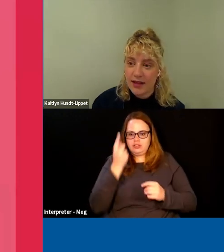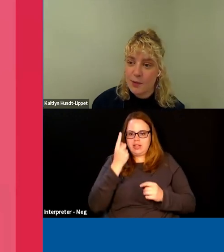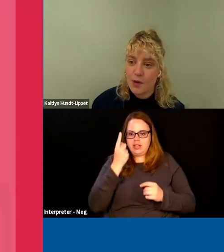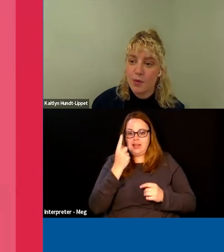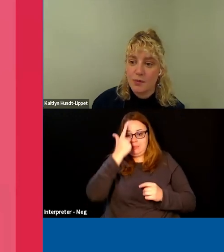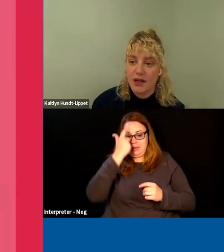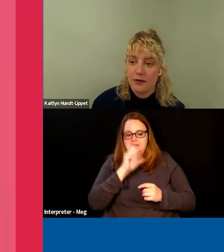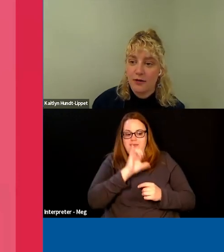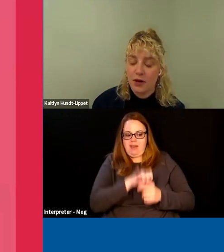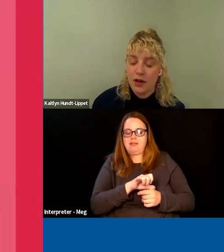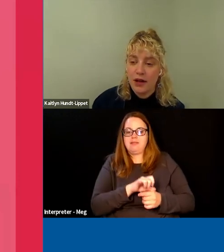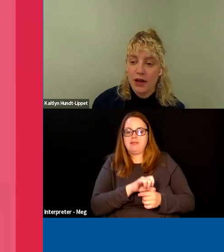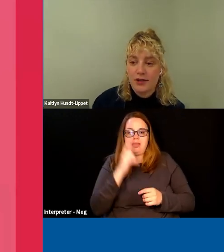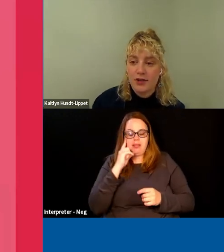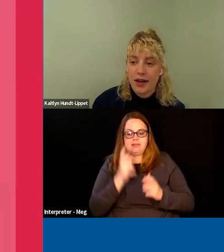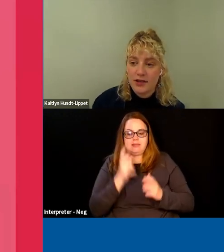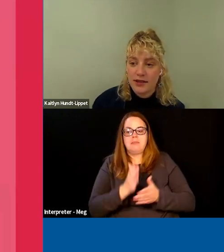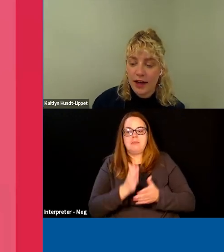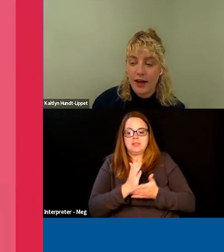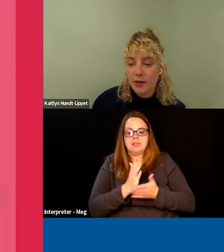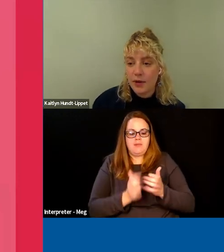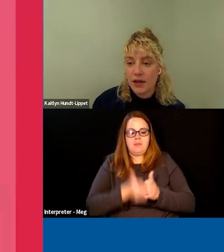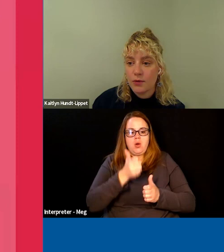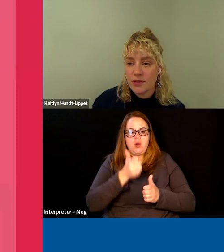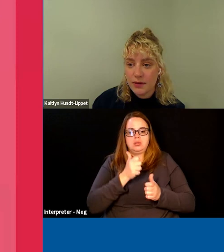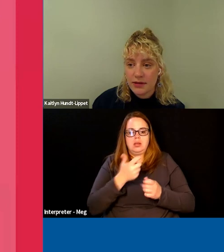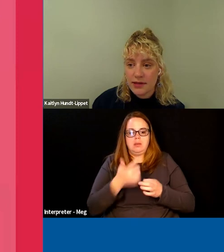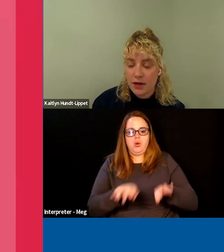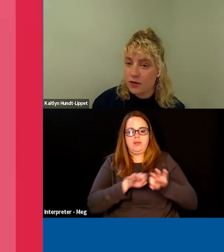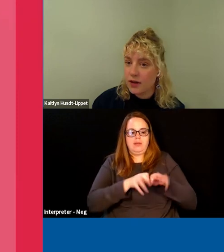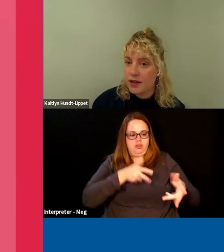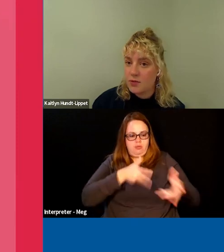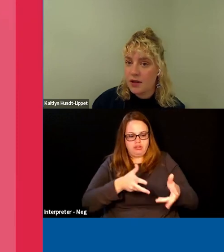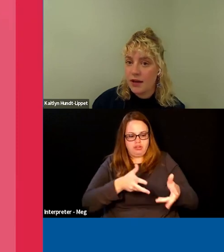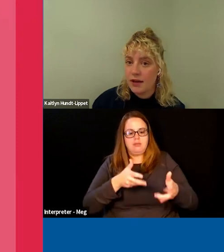I think some of the most meaningful interactions that I've had when I was doing stakeholder engagement